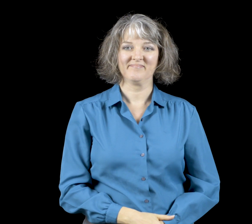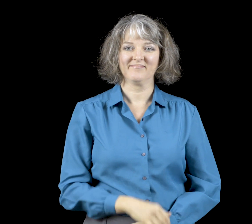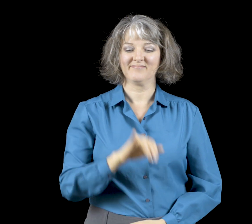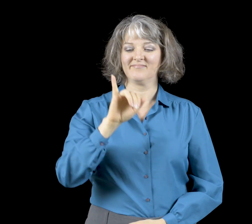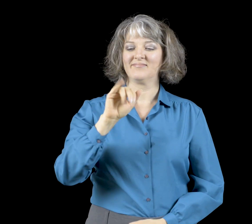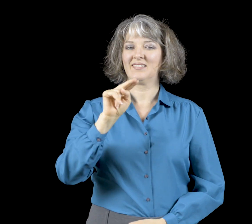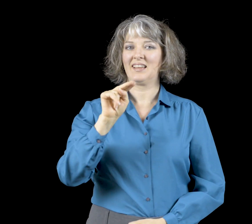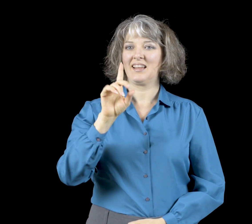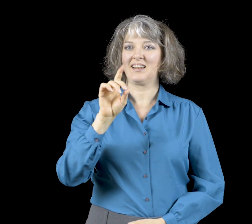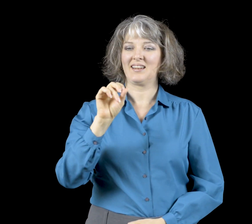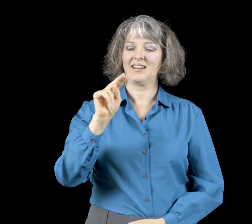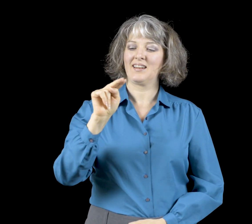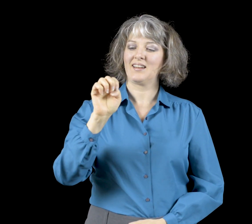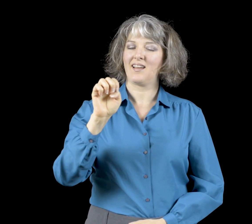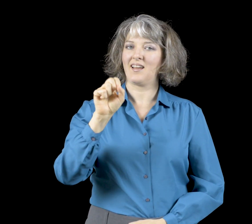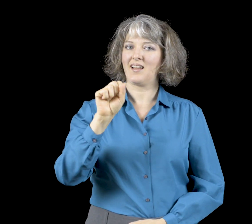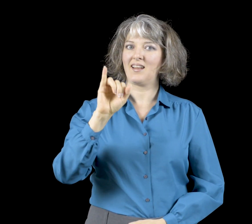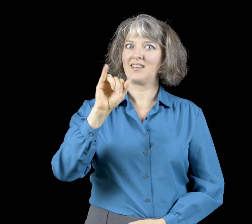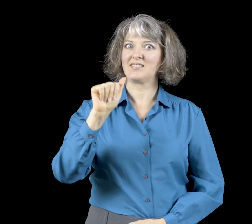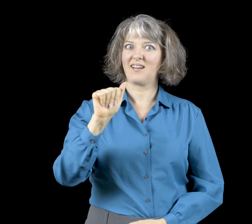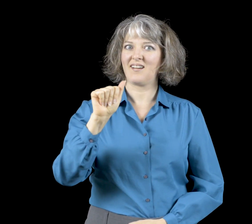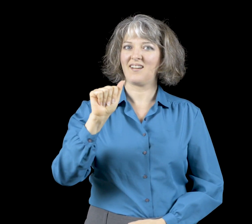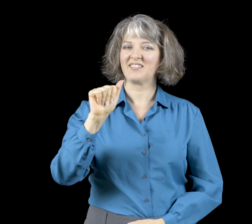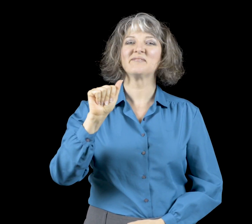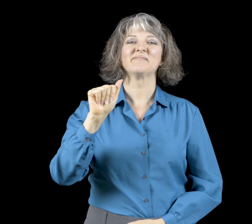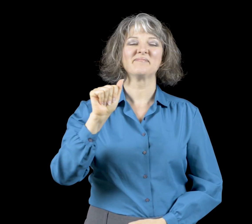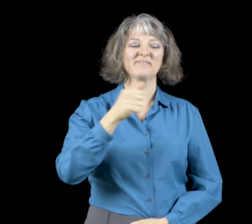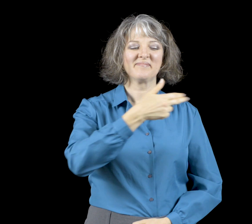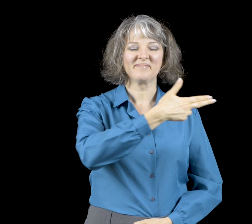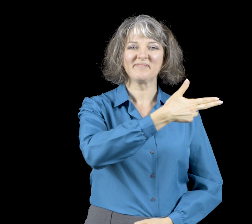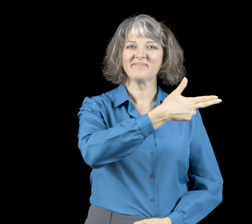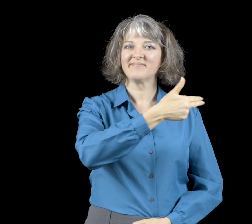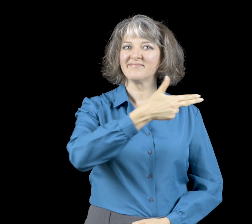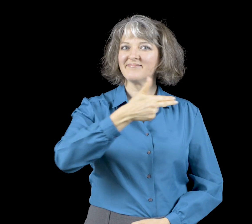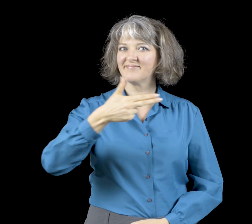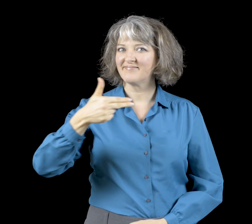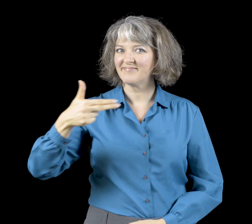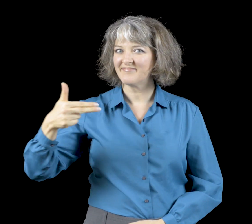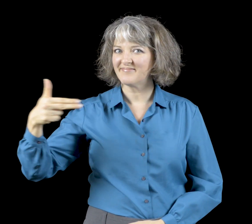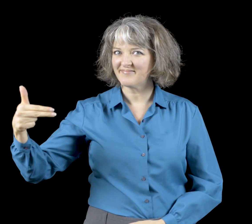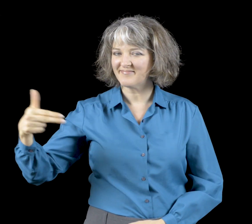I-N-D-O-N-E-S-I-A Indonesia